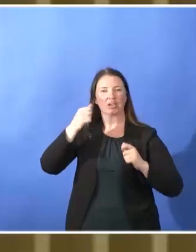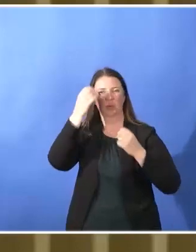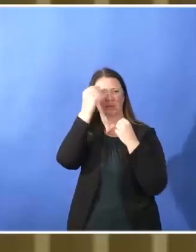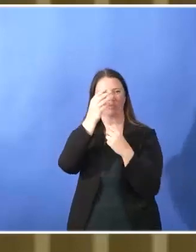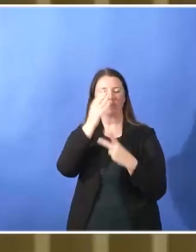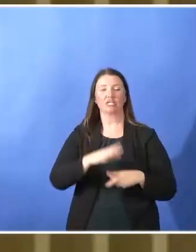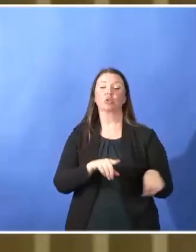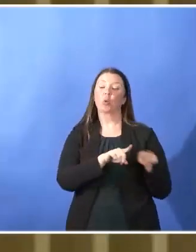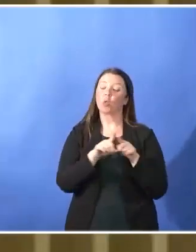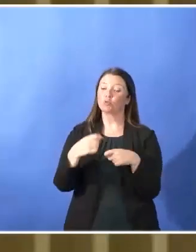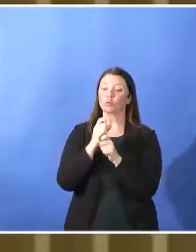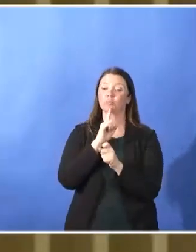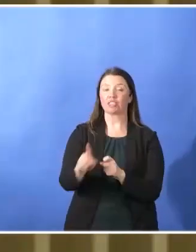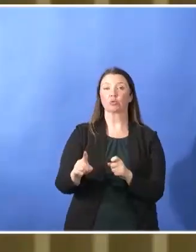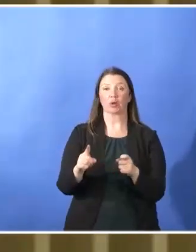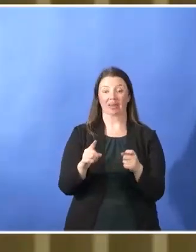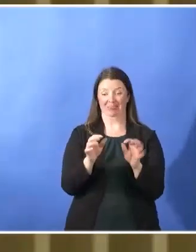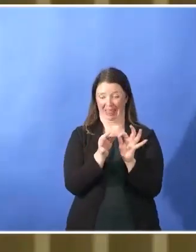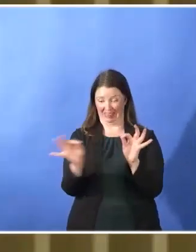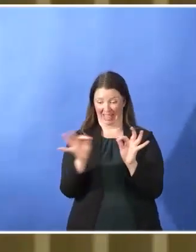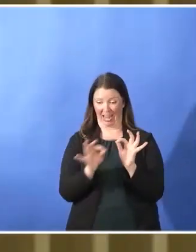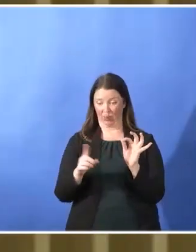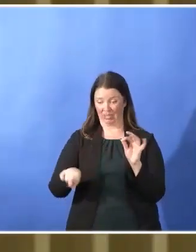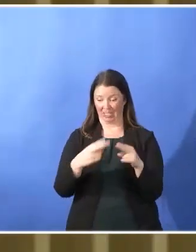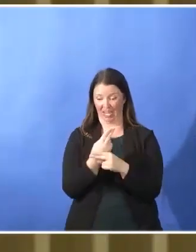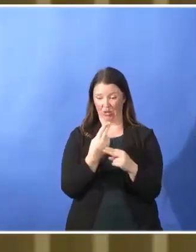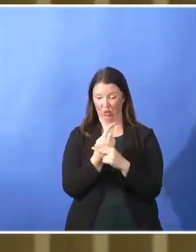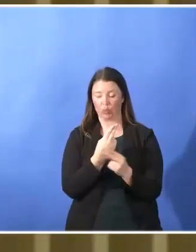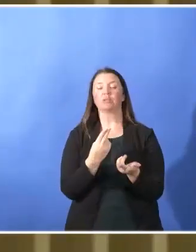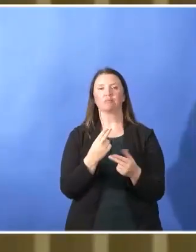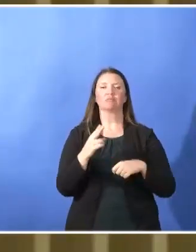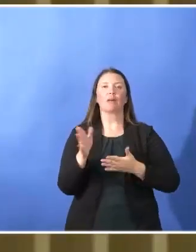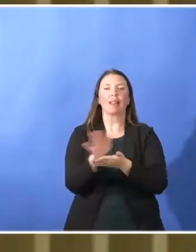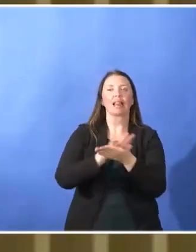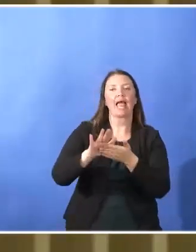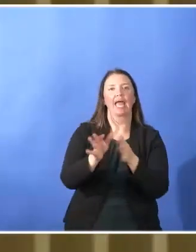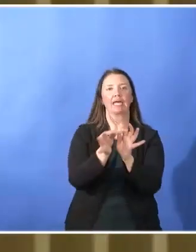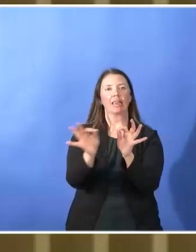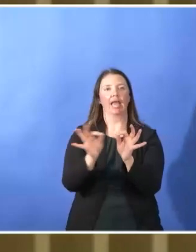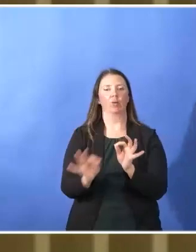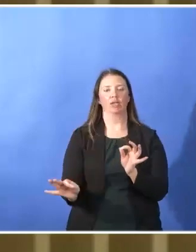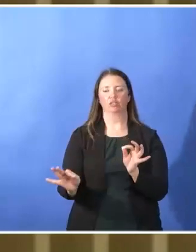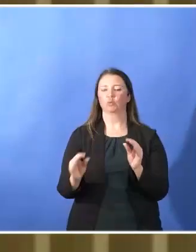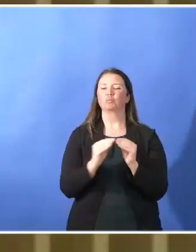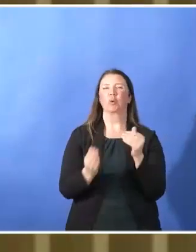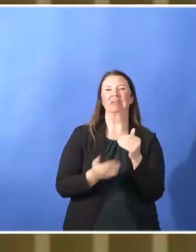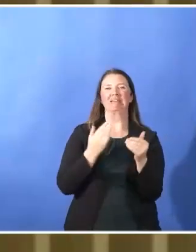ALERT CODES ARE IN PLAIN LANGUAGE, MAKING IT EASIER FOR MORE PEOPLE TO UNDERSTAND THEM. THESE WILL BE IMPORTANT ACTIONS